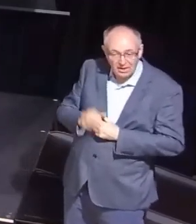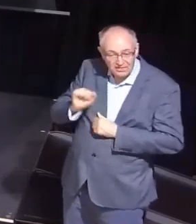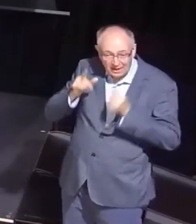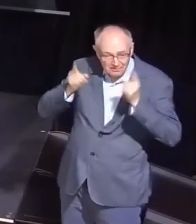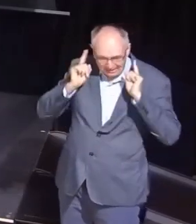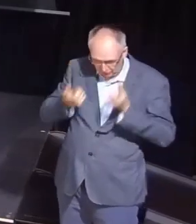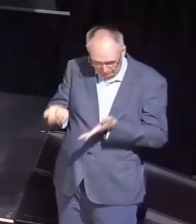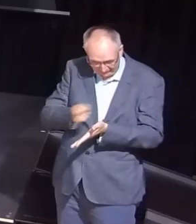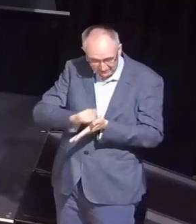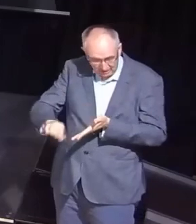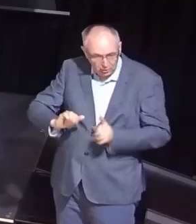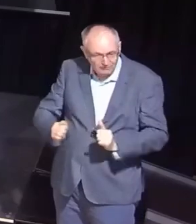it's part of their commitment.